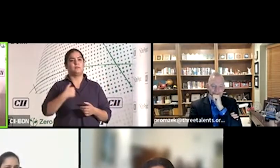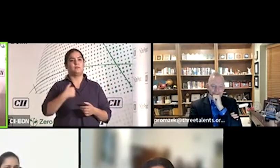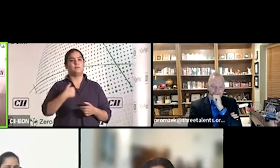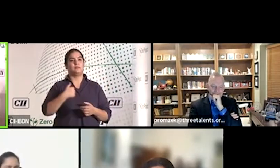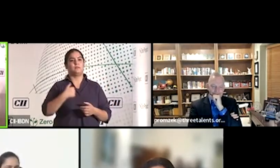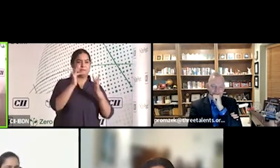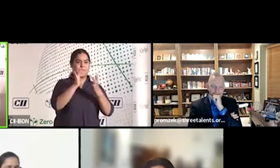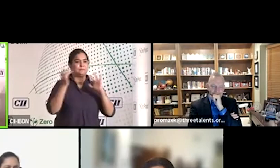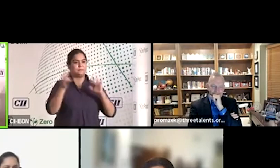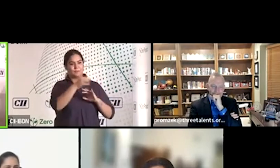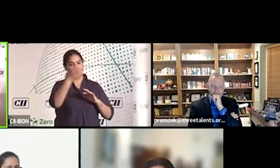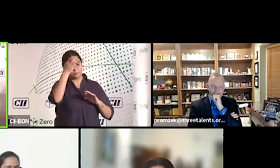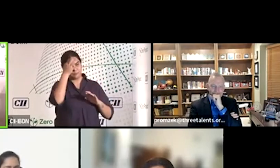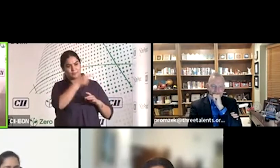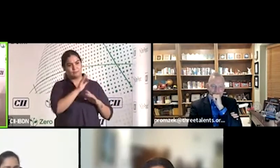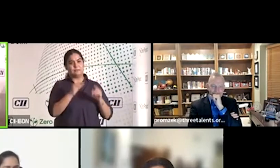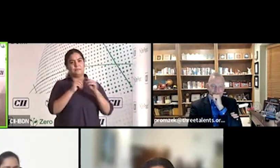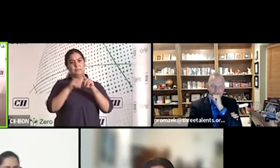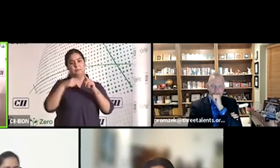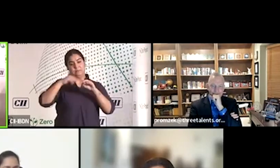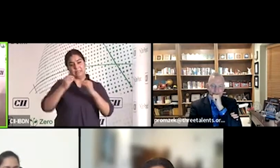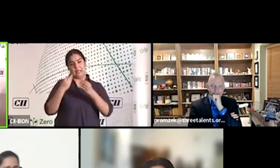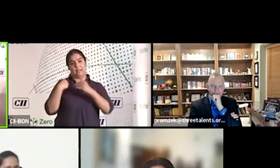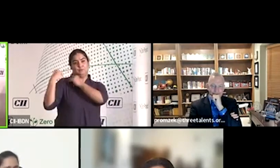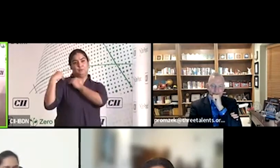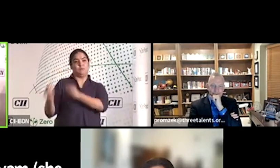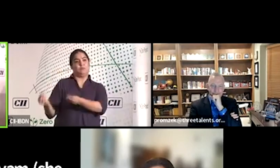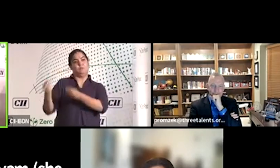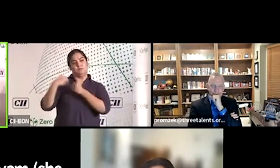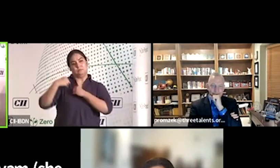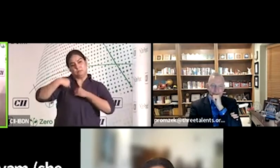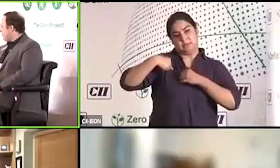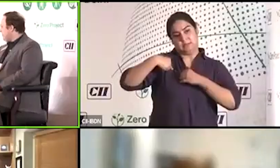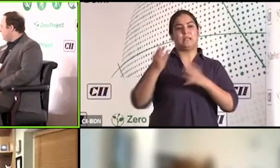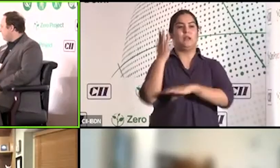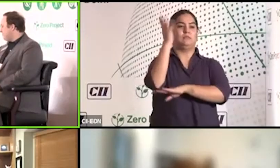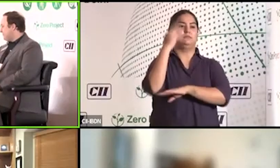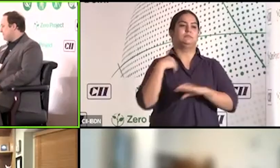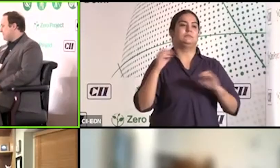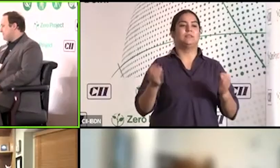I've been given the responsibility to start with this. So let me set the context.